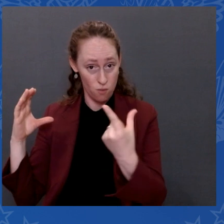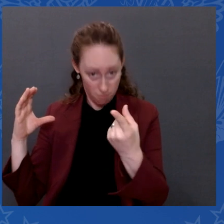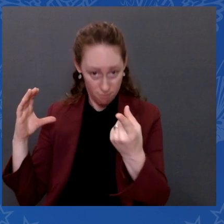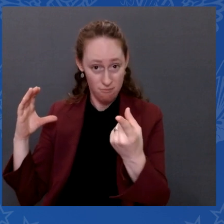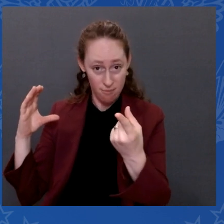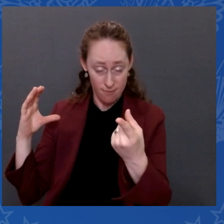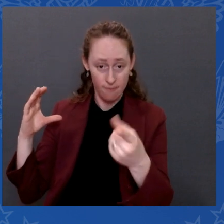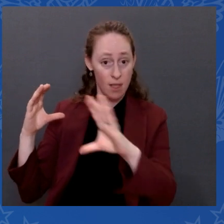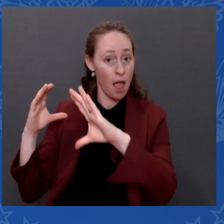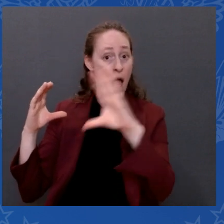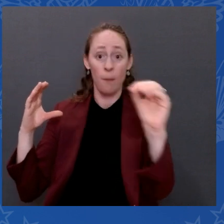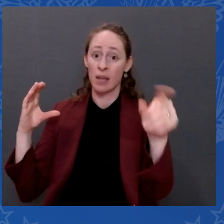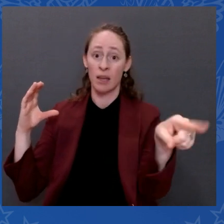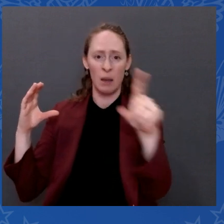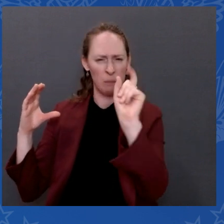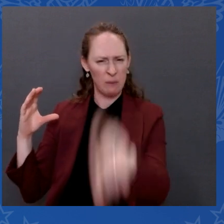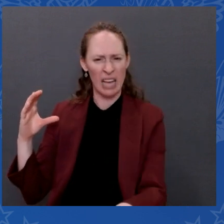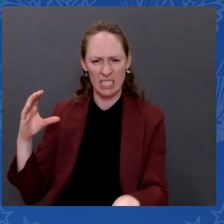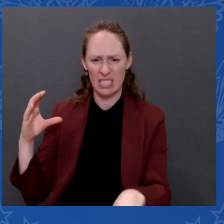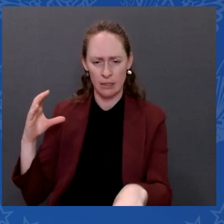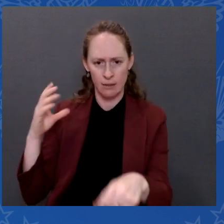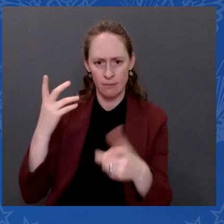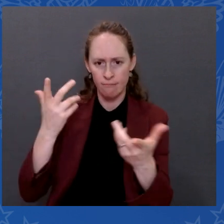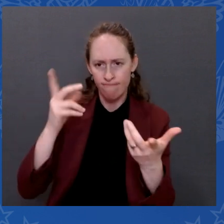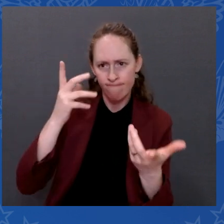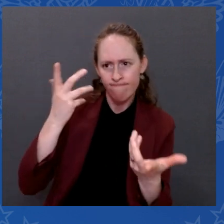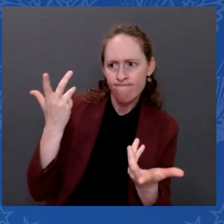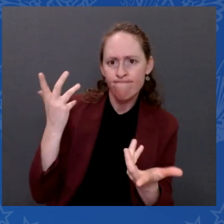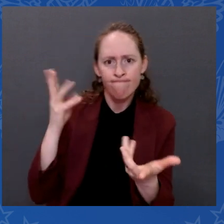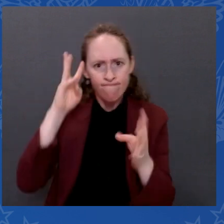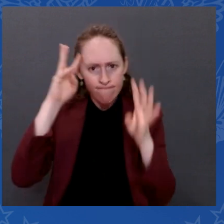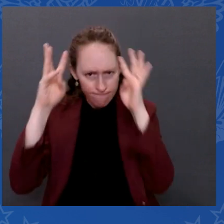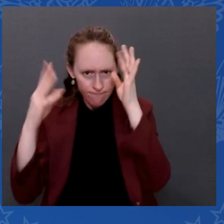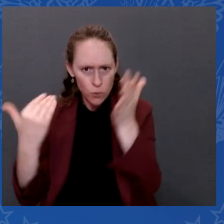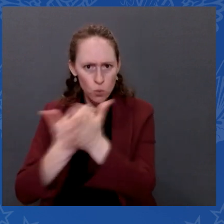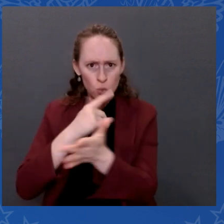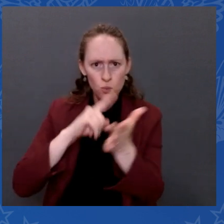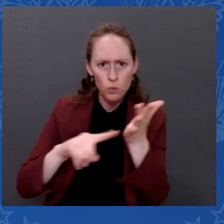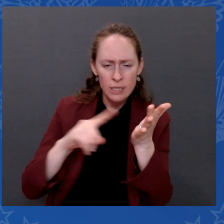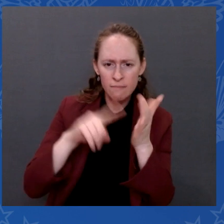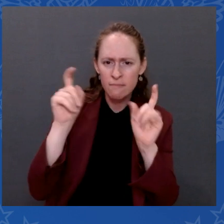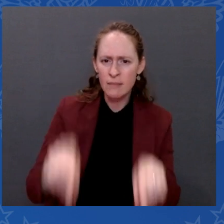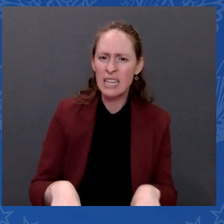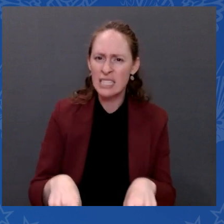and the manufacturing of it right here in America. They get the money, they invest,